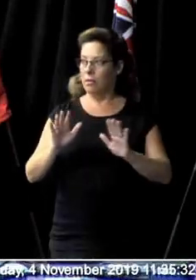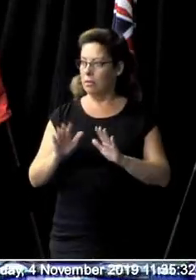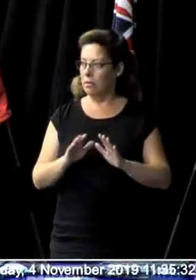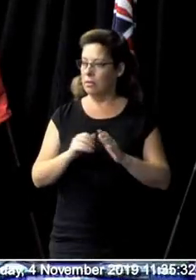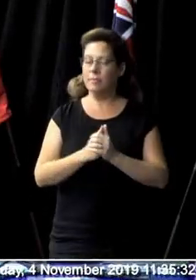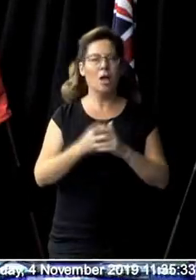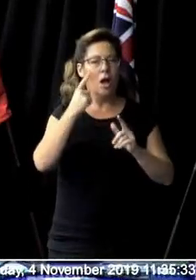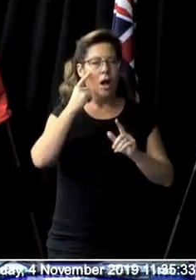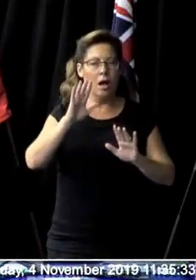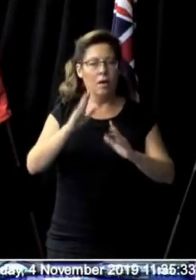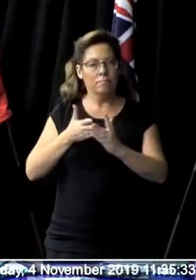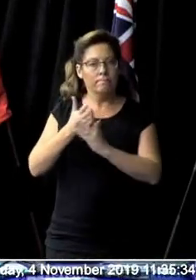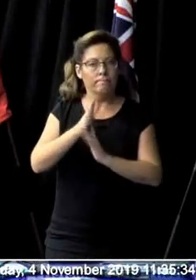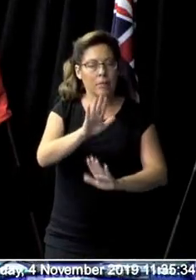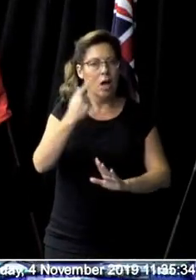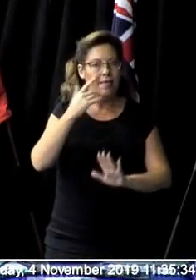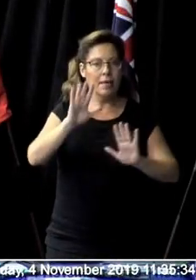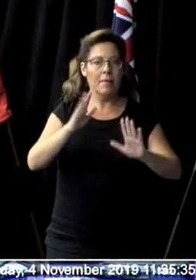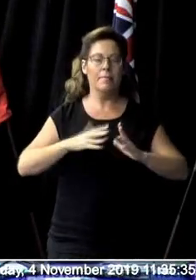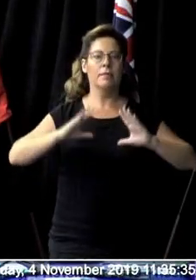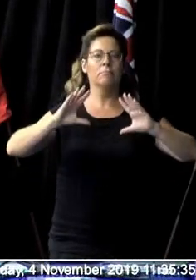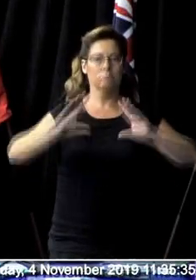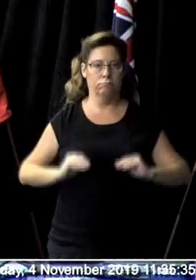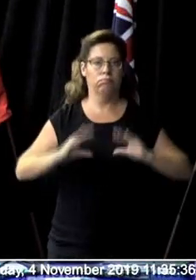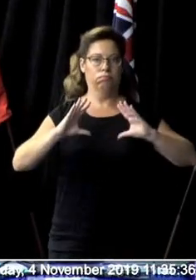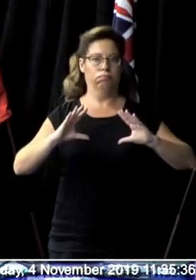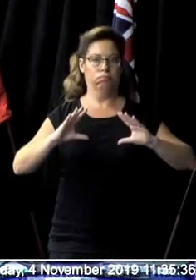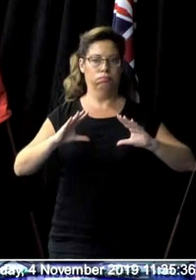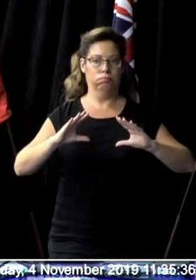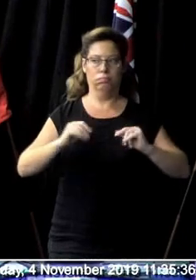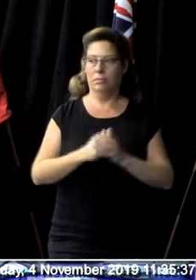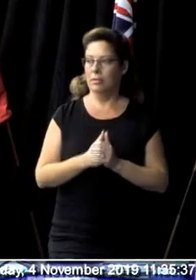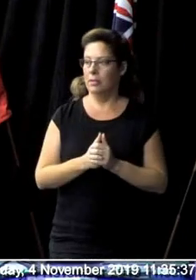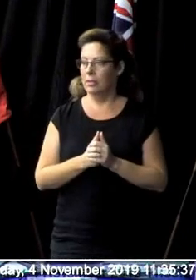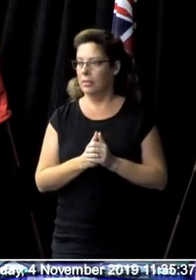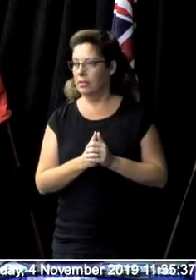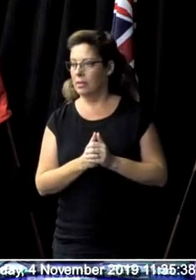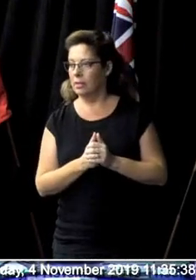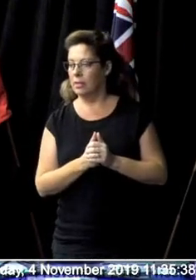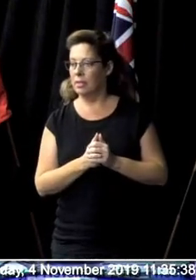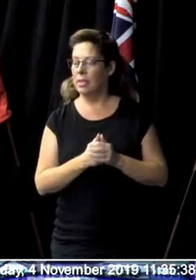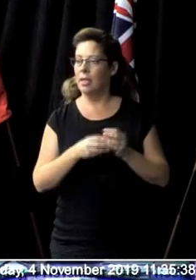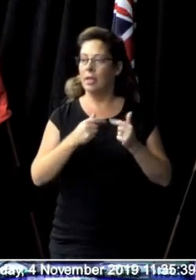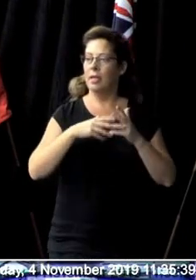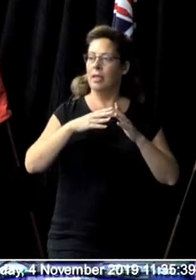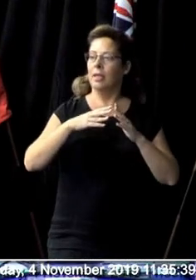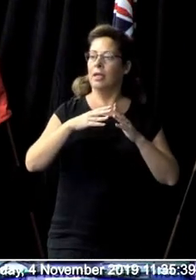..for a short break. Ms McMillan, you are hiding behind a computer screen there but... MS McMILLAN: Yes. COMMISSIONER SACKVILLE: .. I think I can see you.